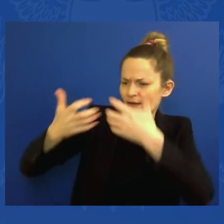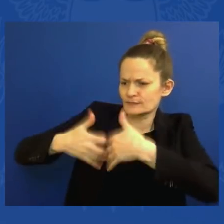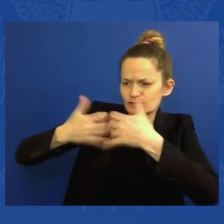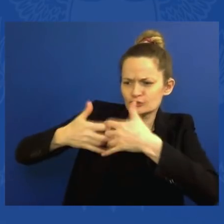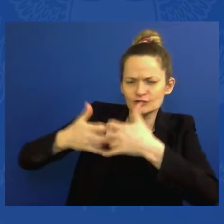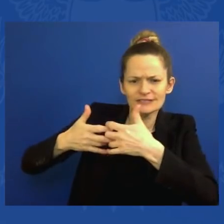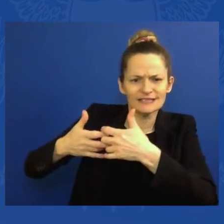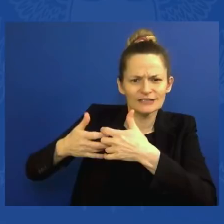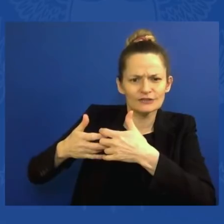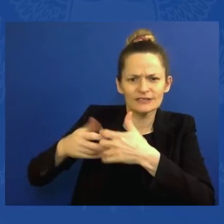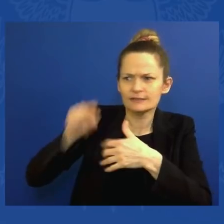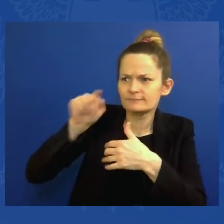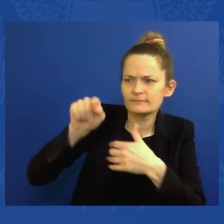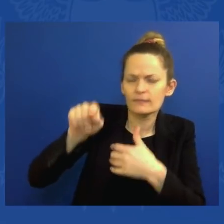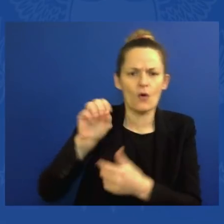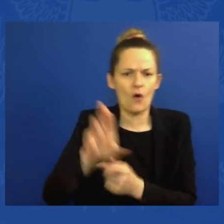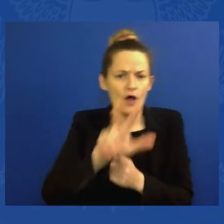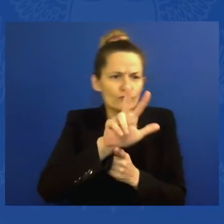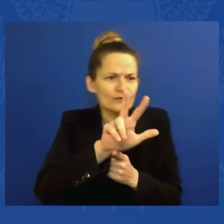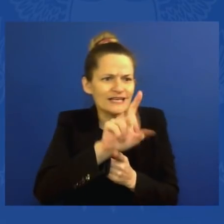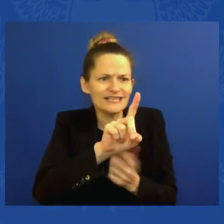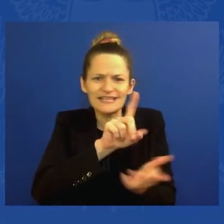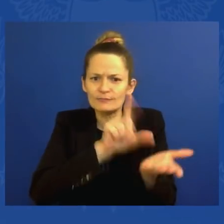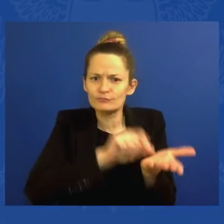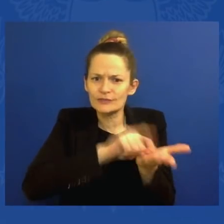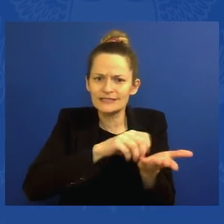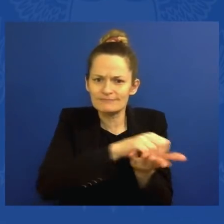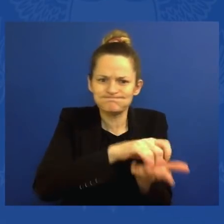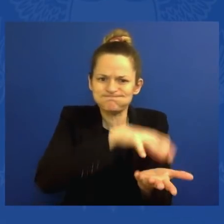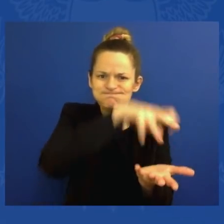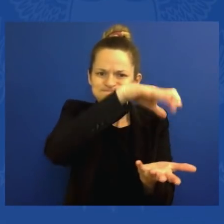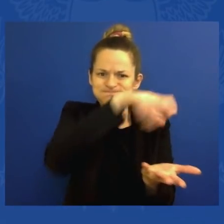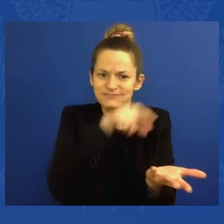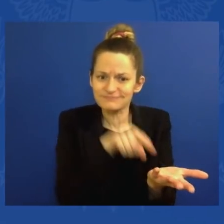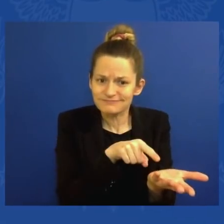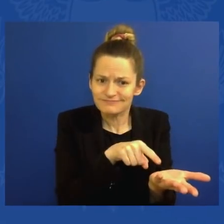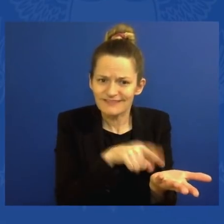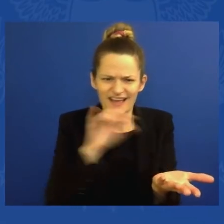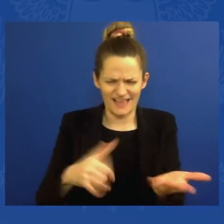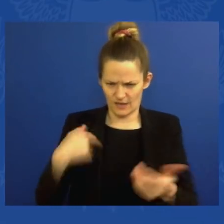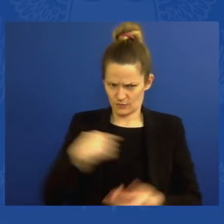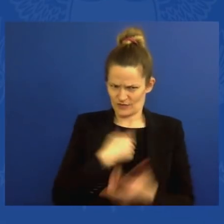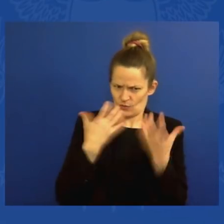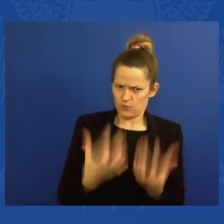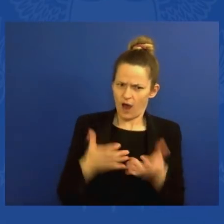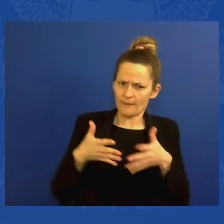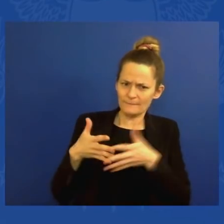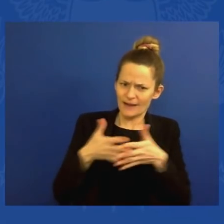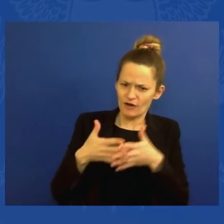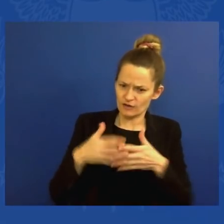manufacturing or for globalization. It's strengthening the case for making things in America,